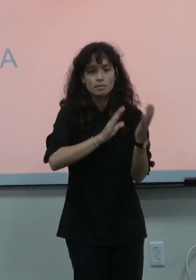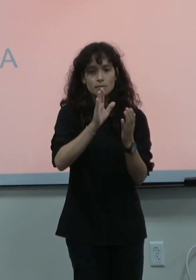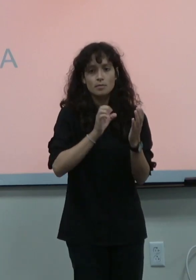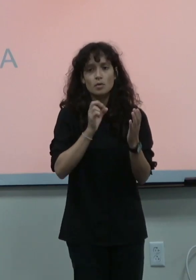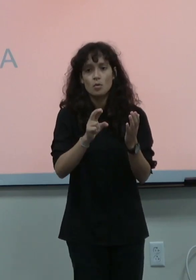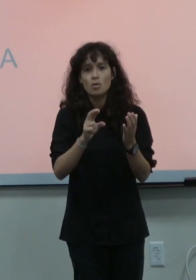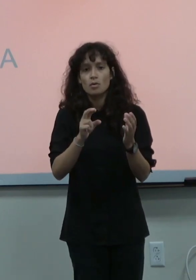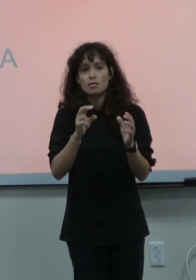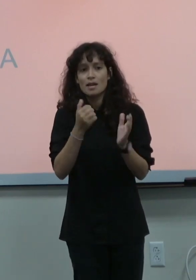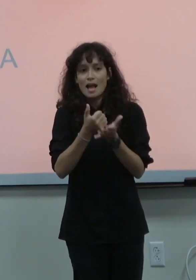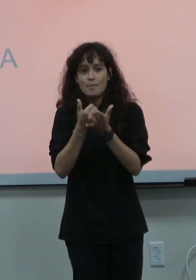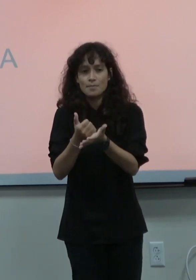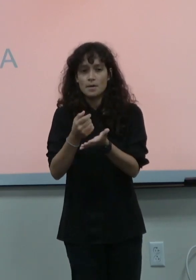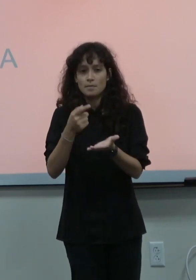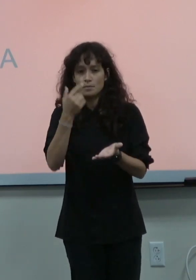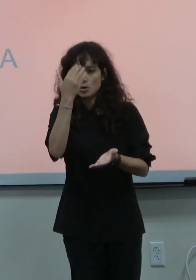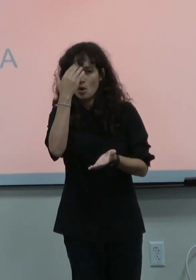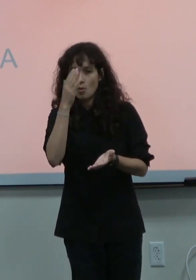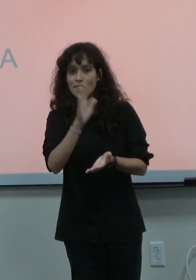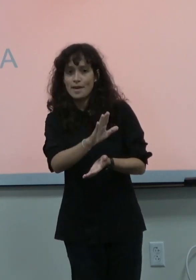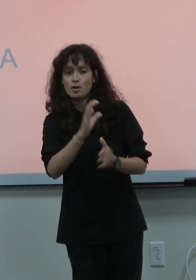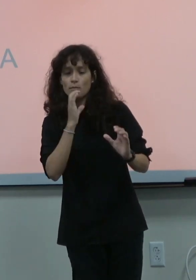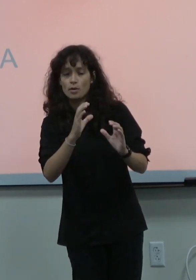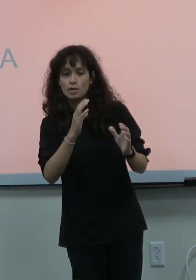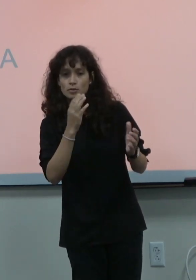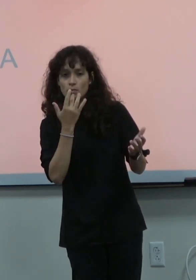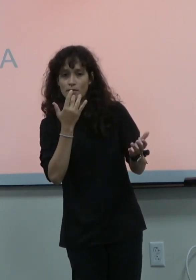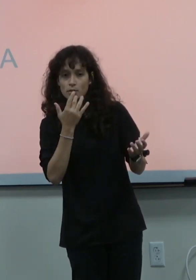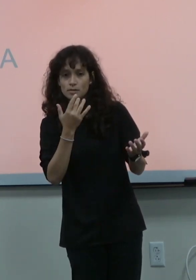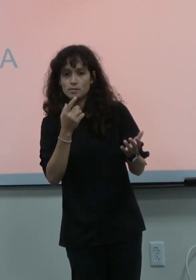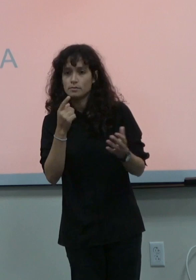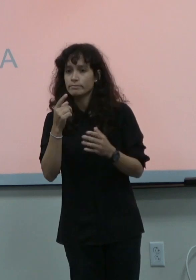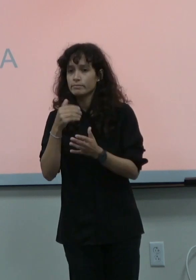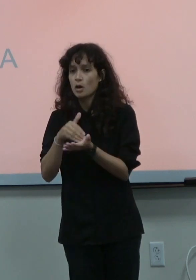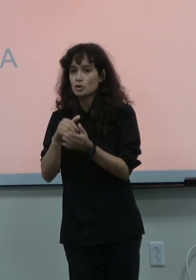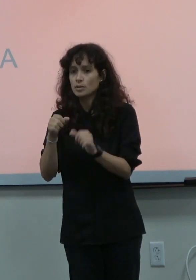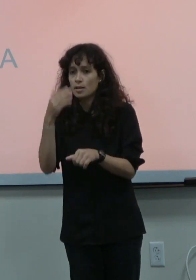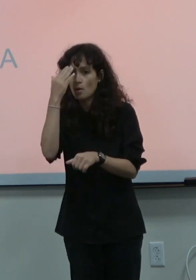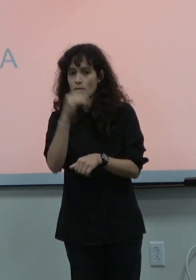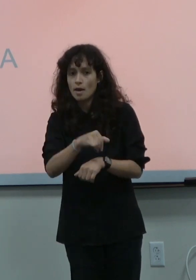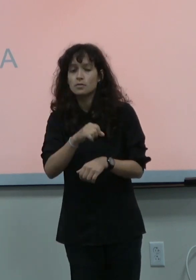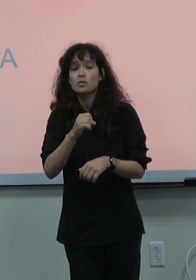is definitely something that I can do for my capstone project. Hopefully, I don't know